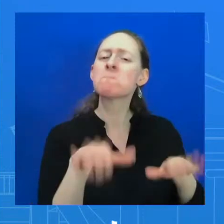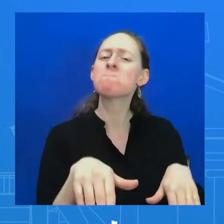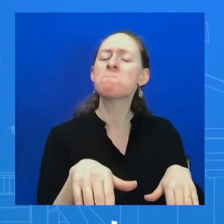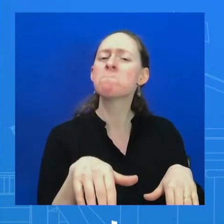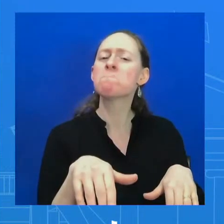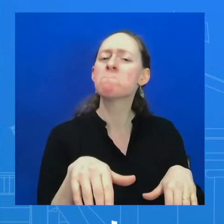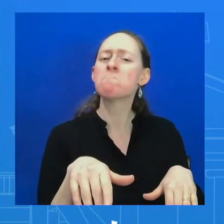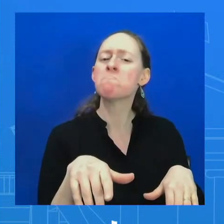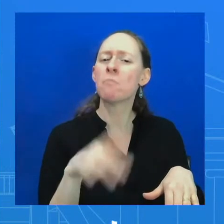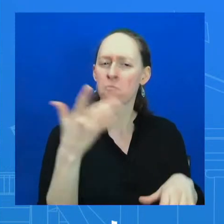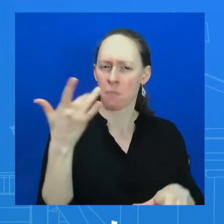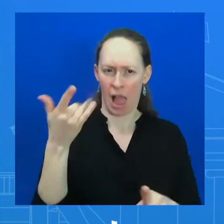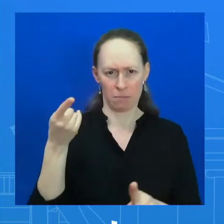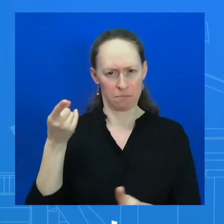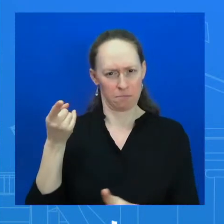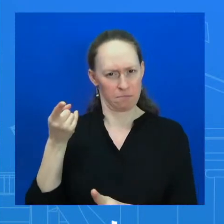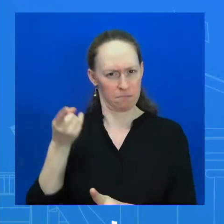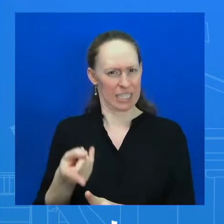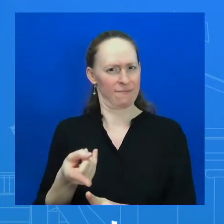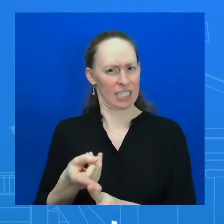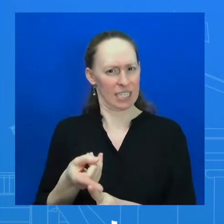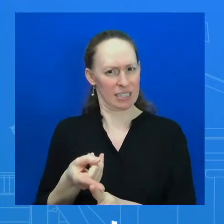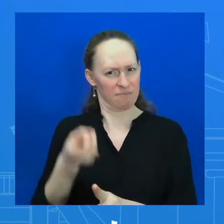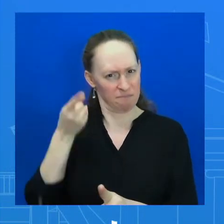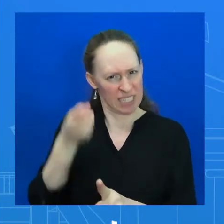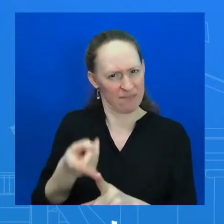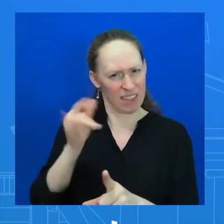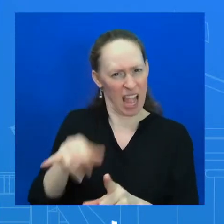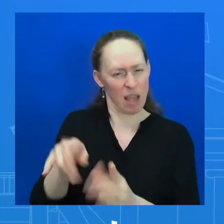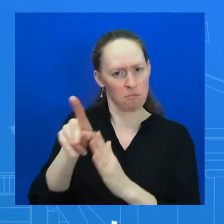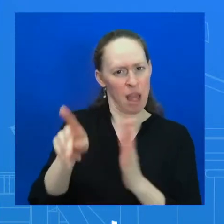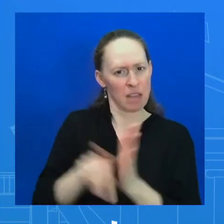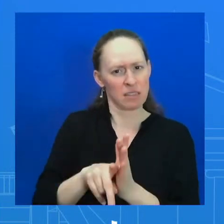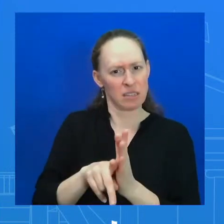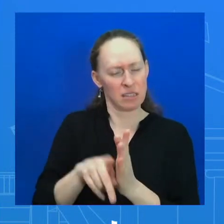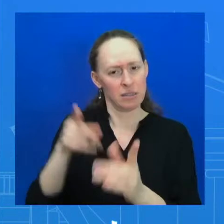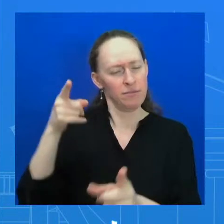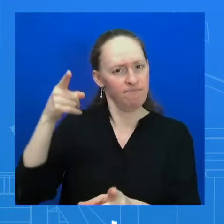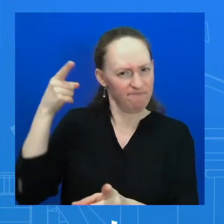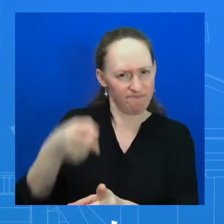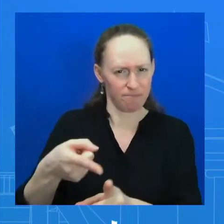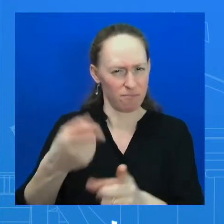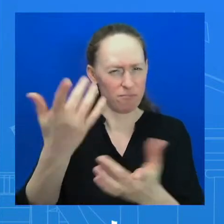Ms. Jean-Pierre: Yeah. So, look, the pause on the pending approvals